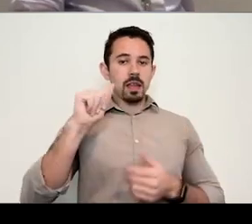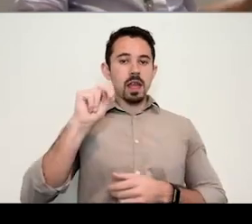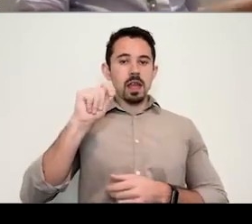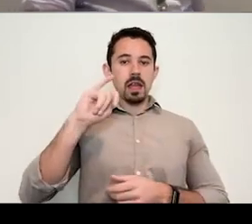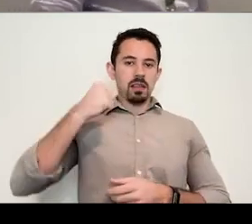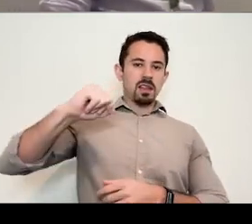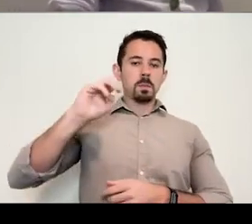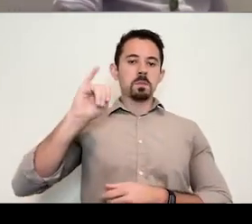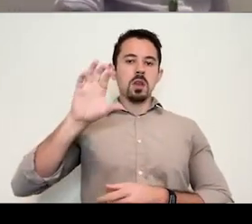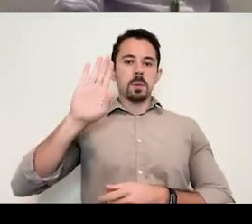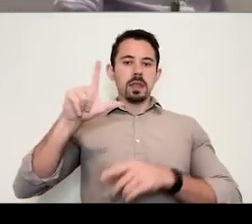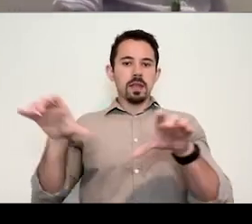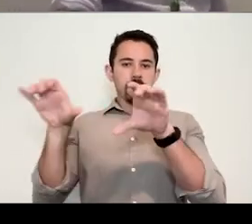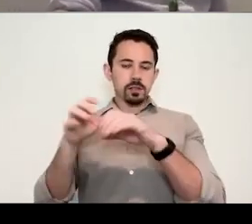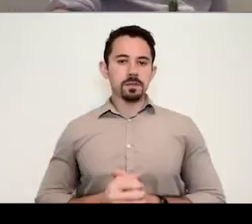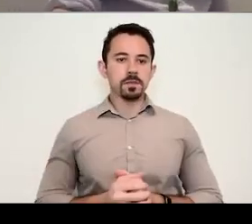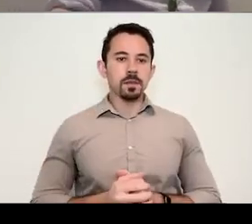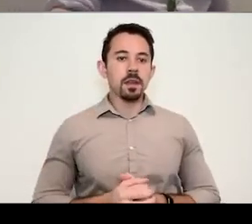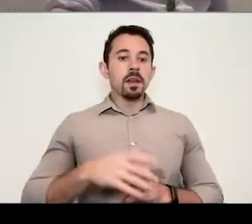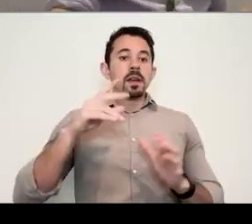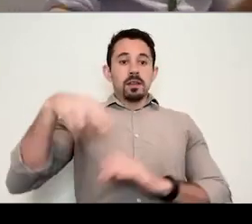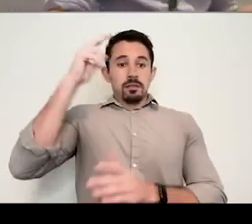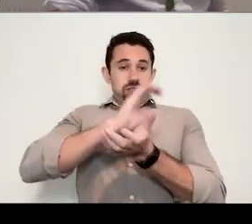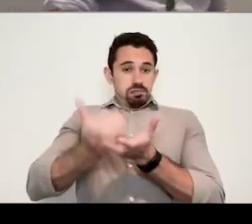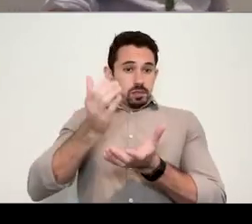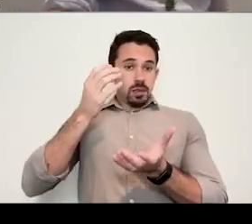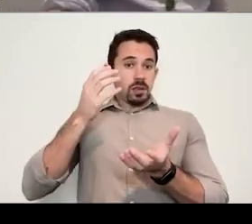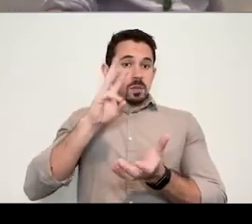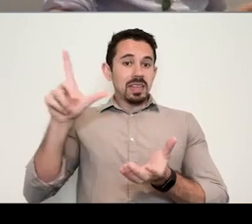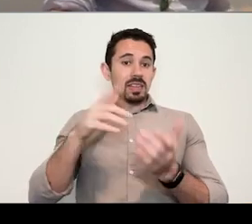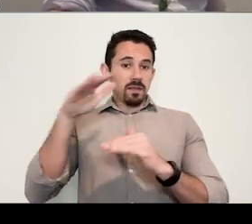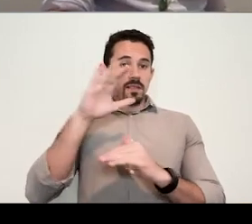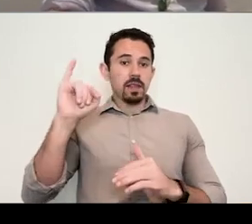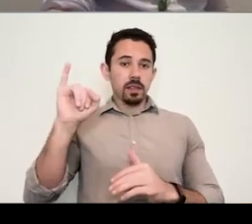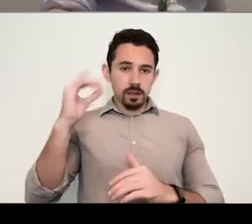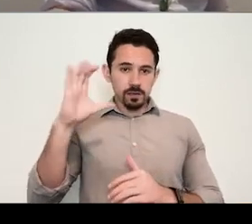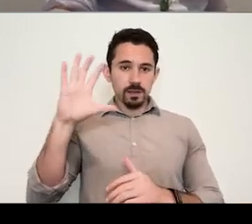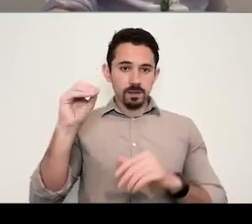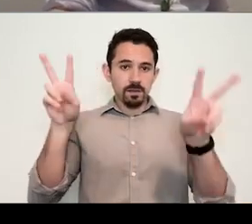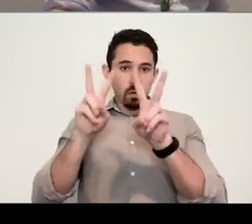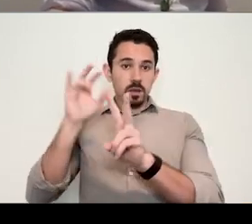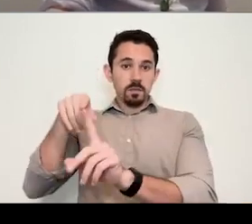have antimicrobial activity. At high concentrations well above the IC50 value,